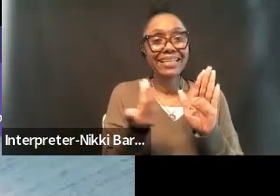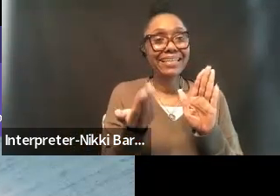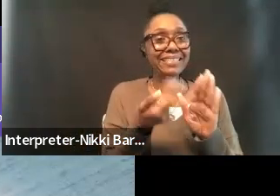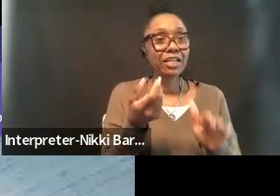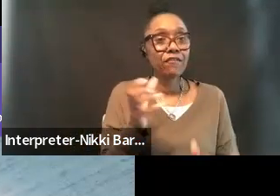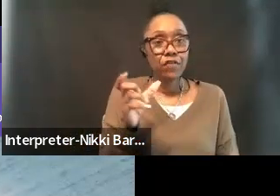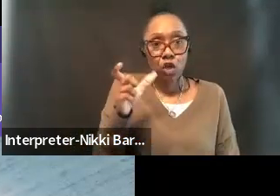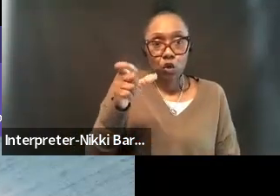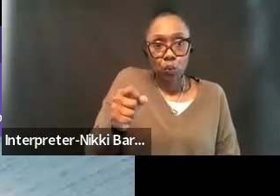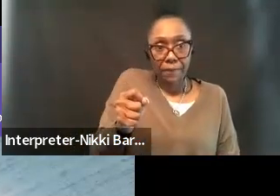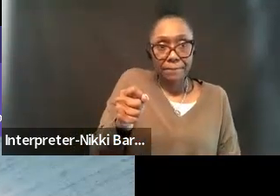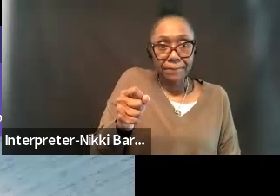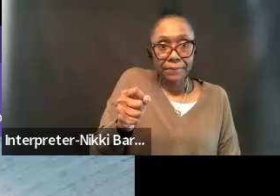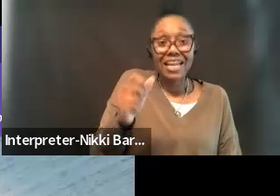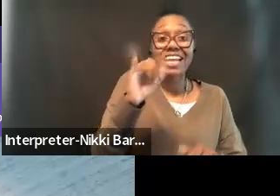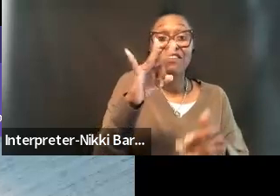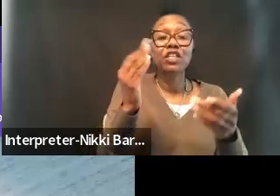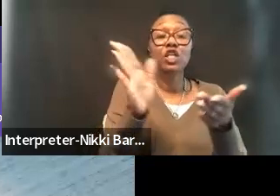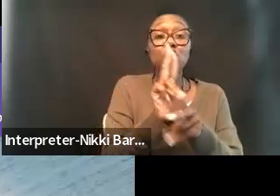If they're using paper.